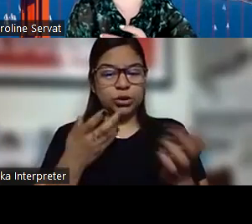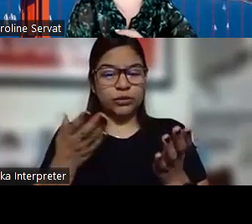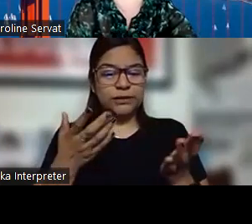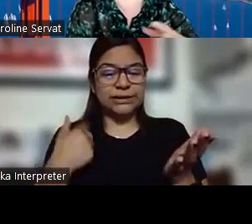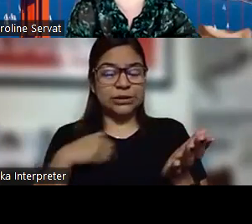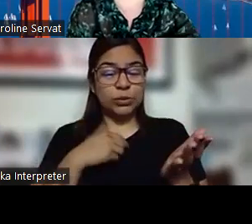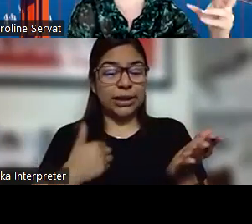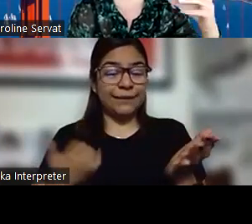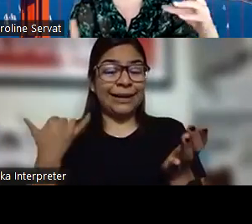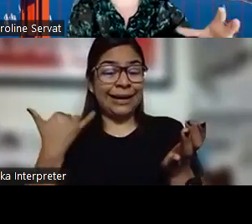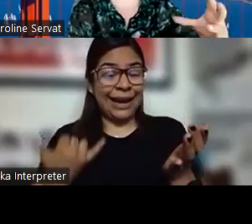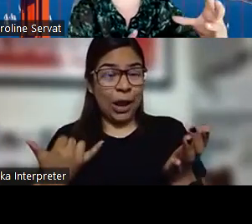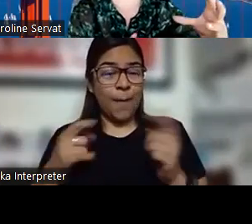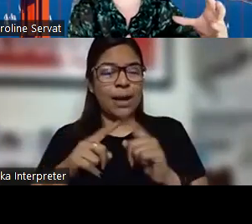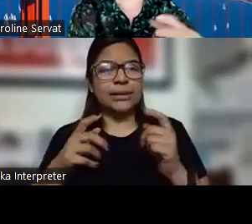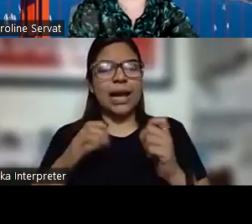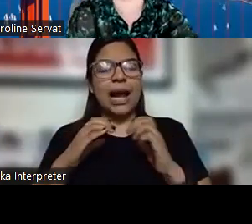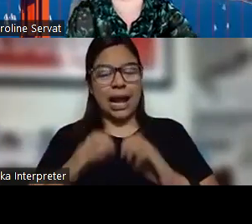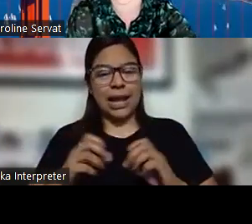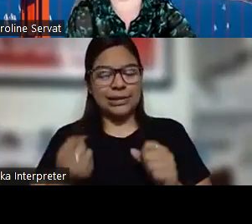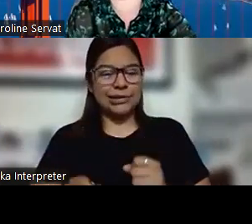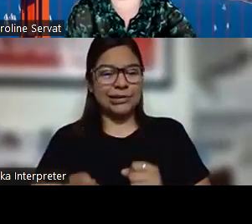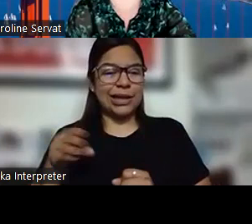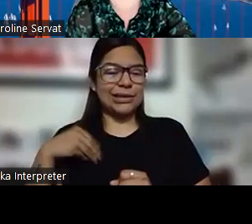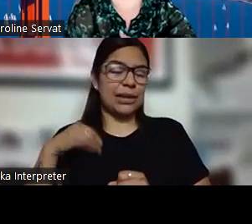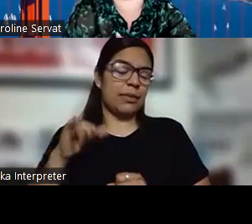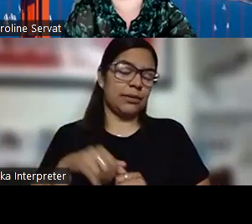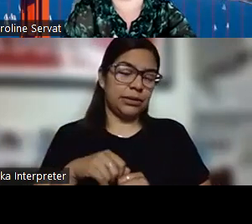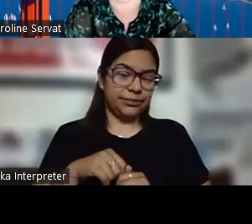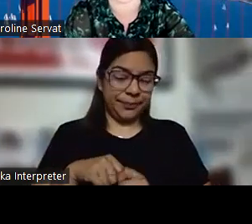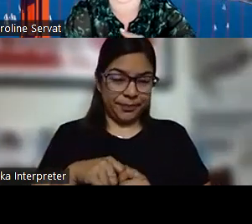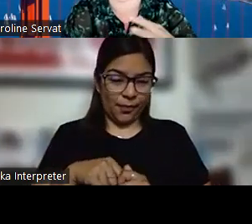from a diverse set of existing and prospective consumers so ones that aren't currently served